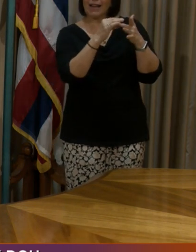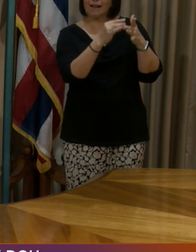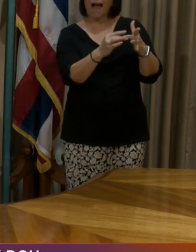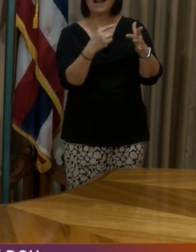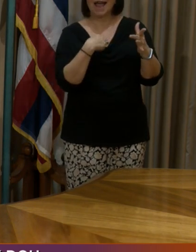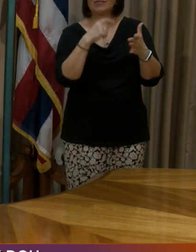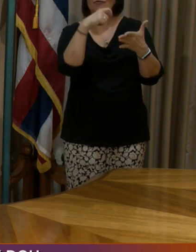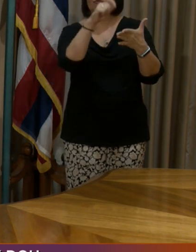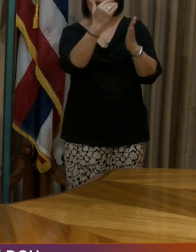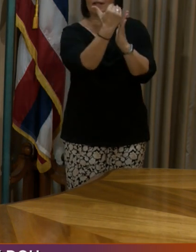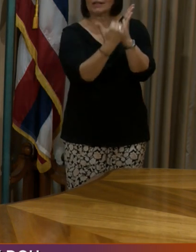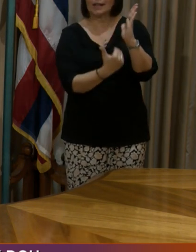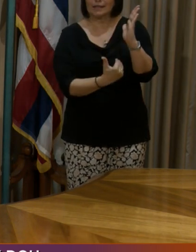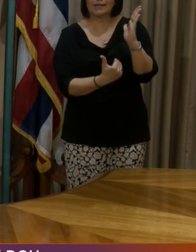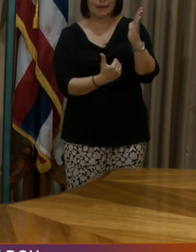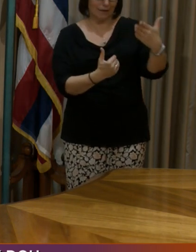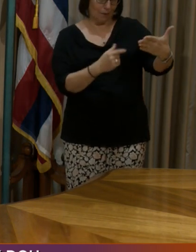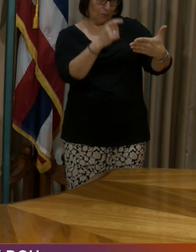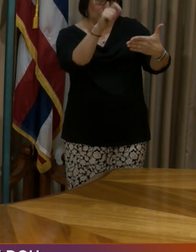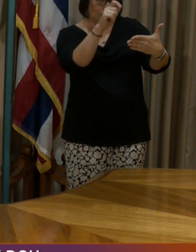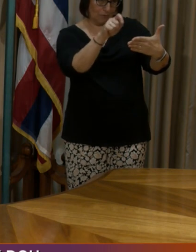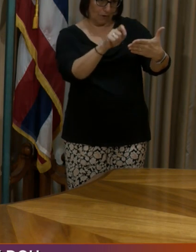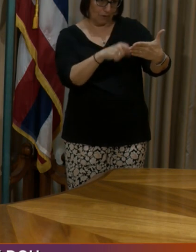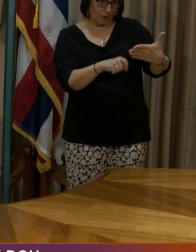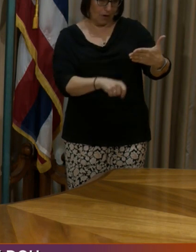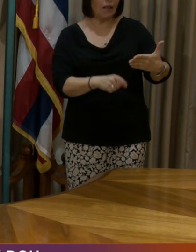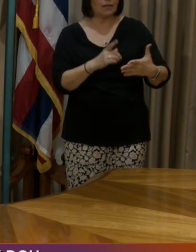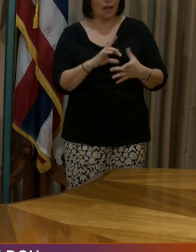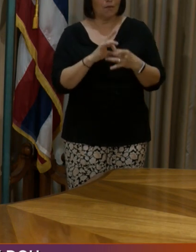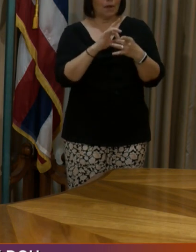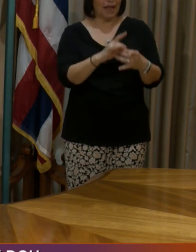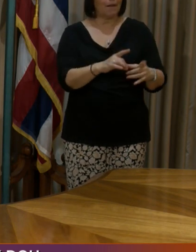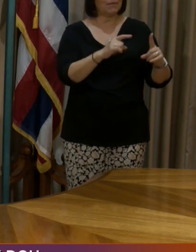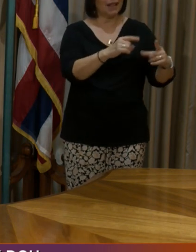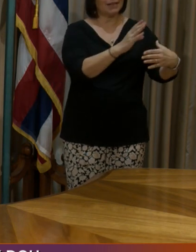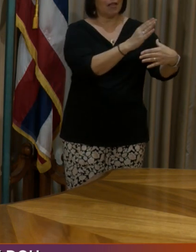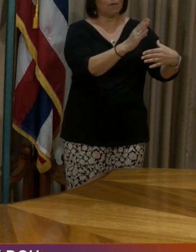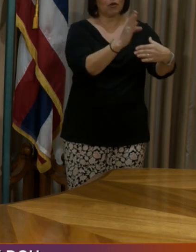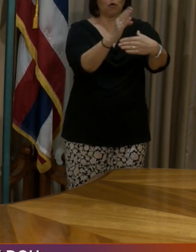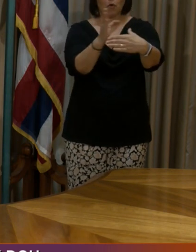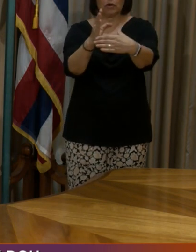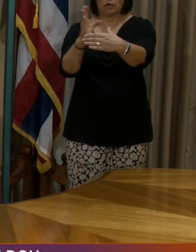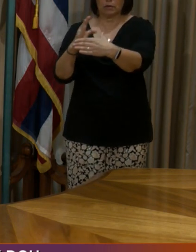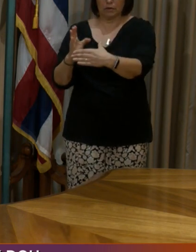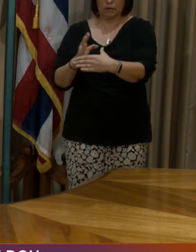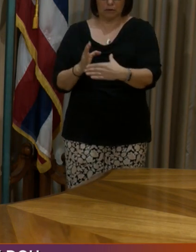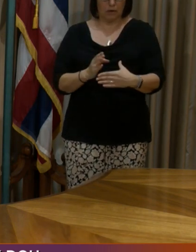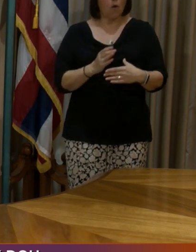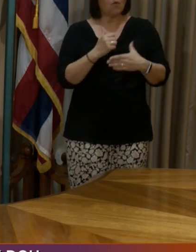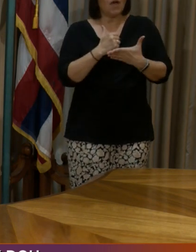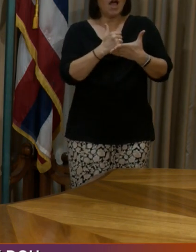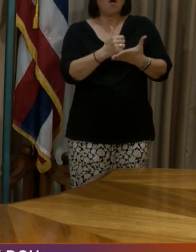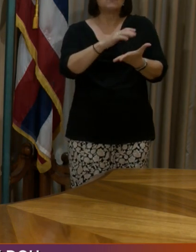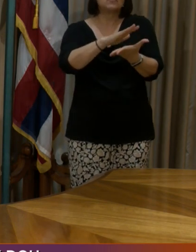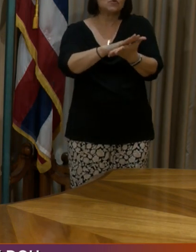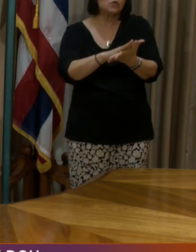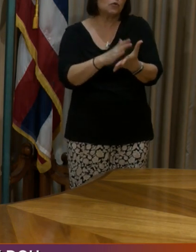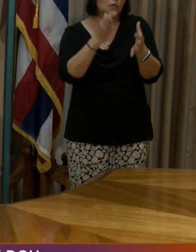CHECKLISTS INCLUDED IN THE GUIDANCE THAT HELP SCHOOLS TO PLAN AROUND THESE CONSIDERATIONS AND THAT IN COMBINATION WITH THE